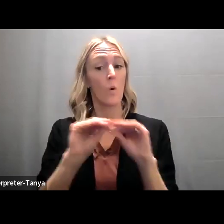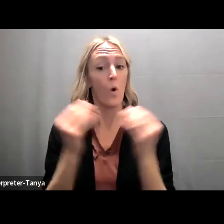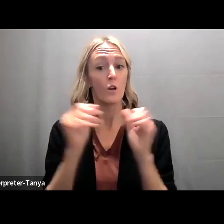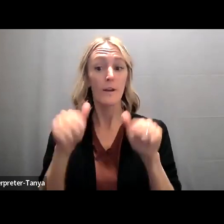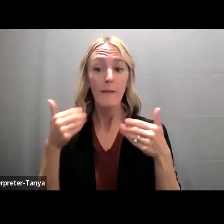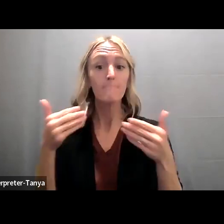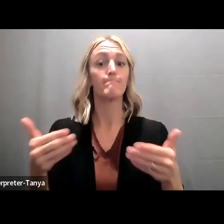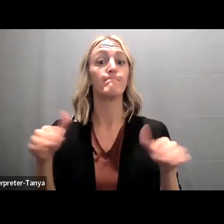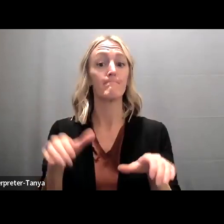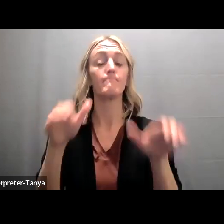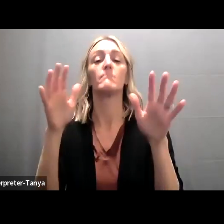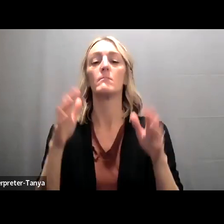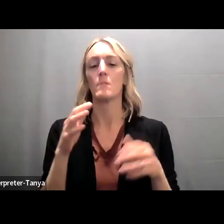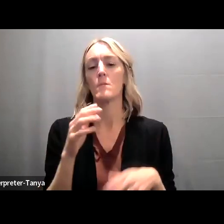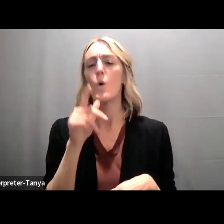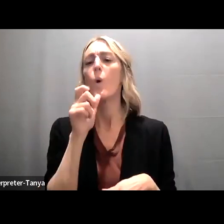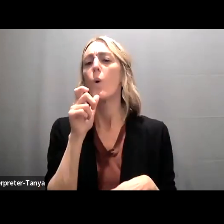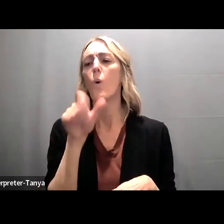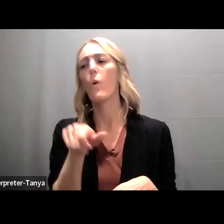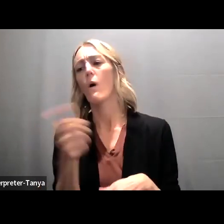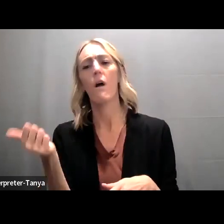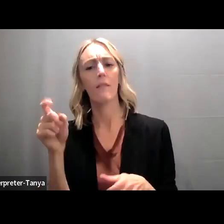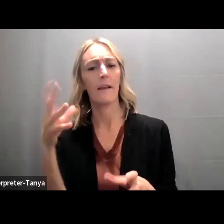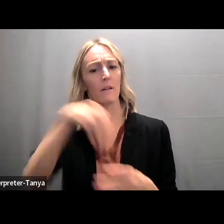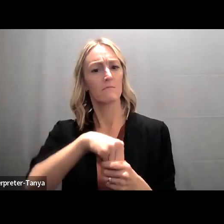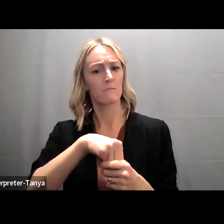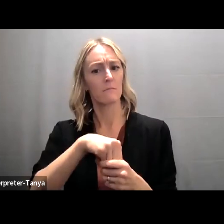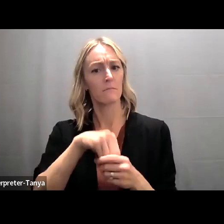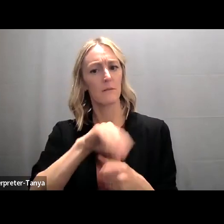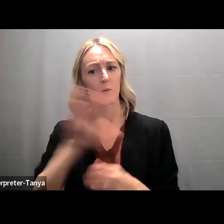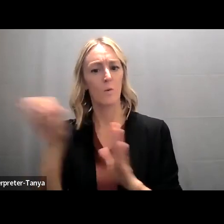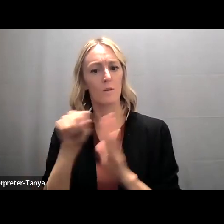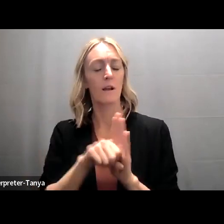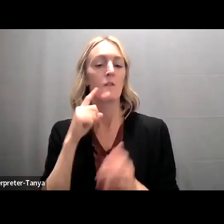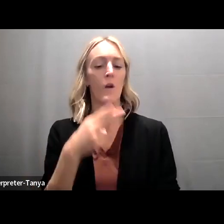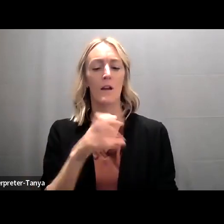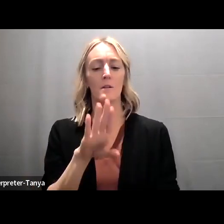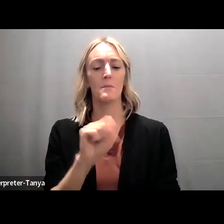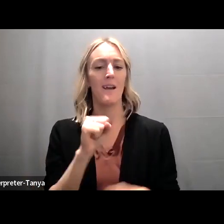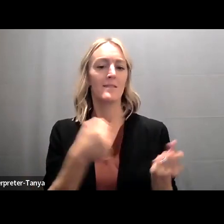Who else needs to be at the table in your state when it comes to HCBS advocacy and enforcing the settings rule?